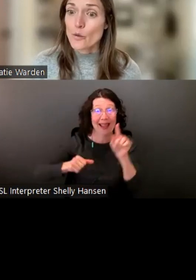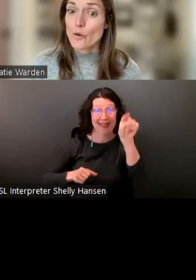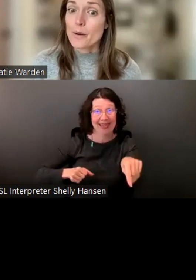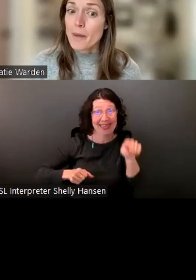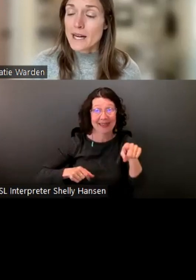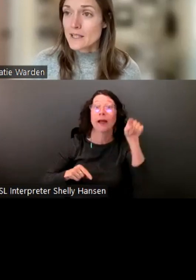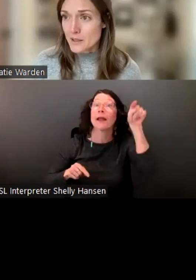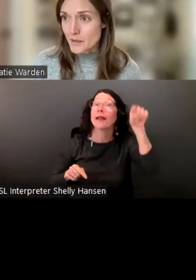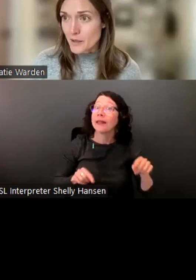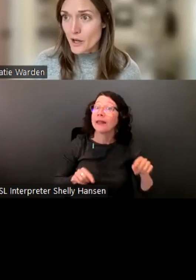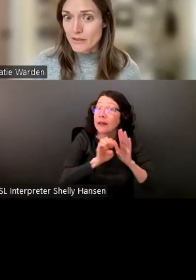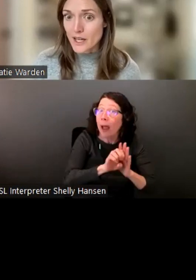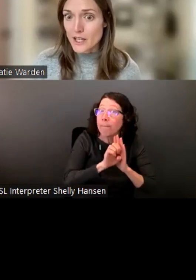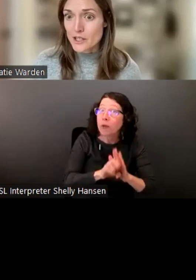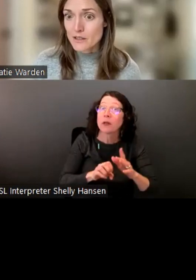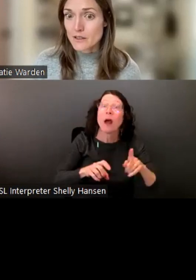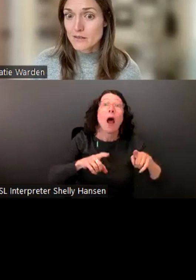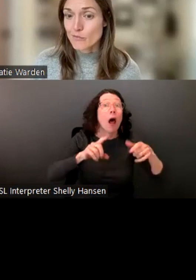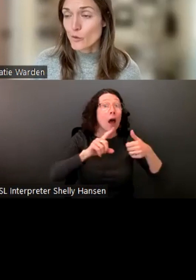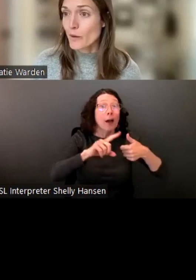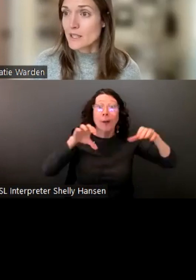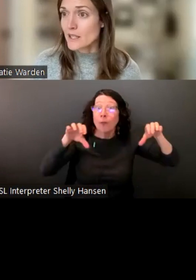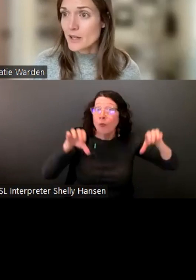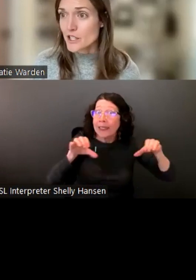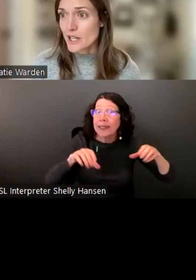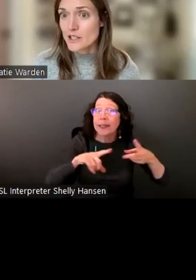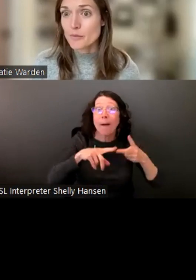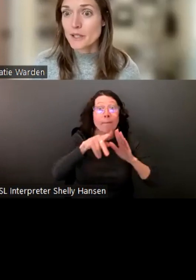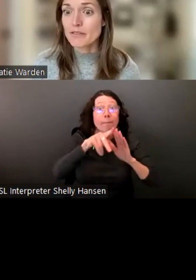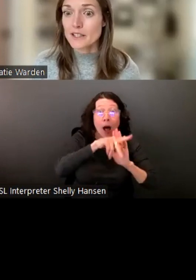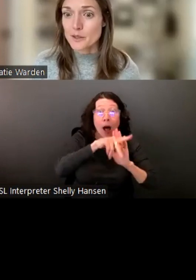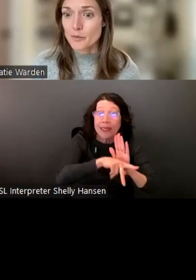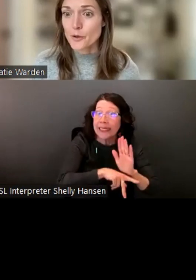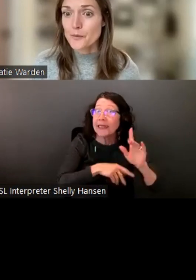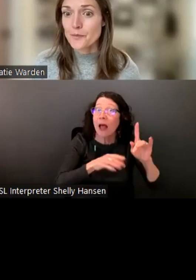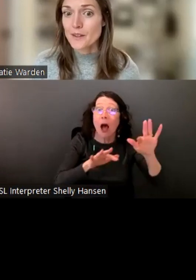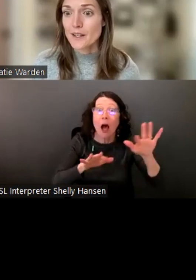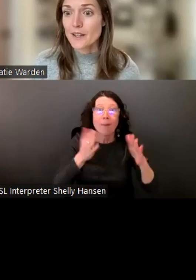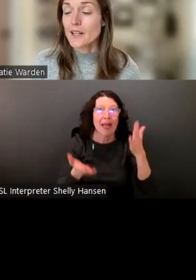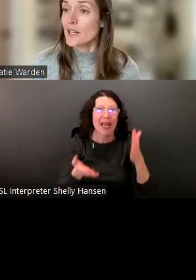where we might need to make modifications, we might need to make changes, be flexible,